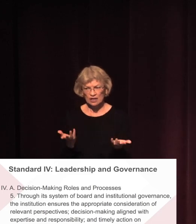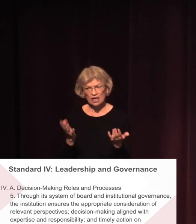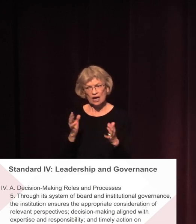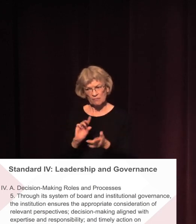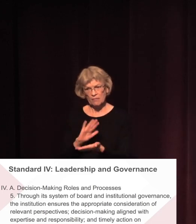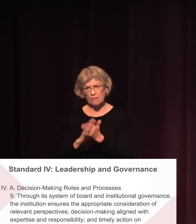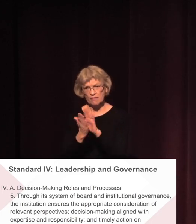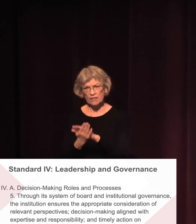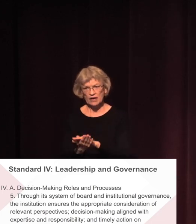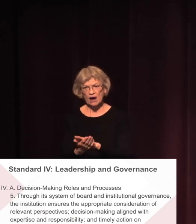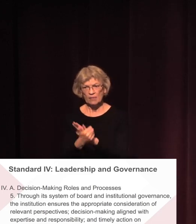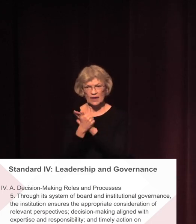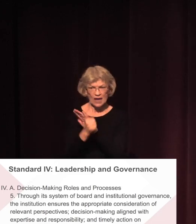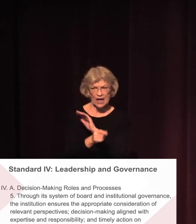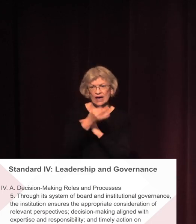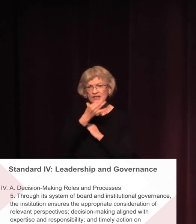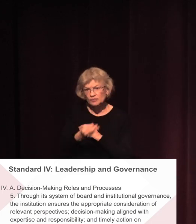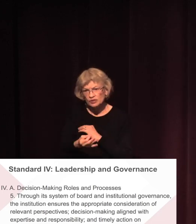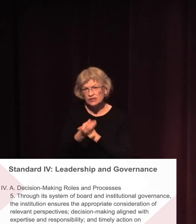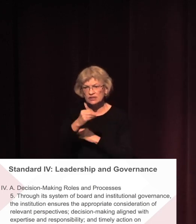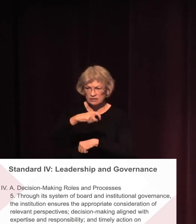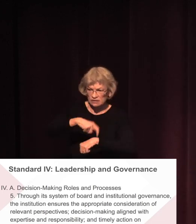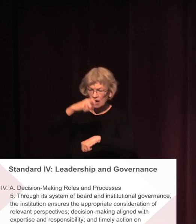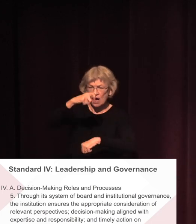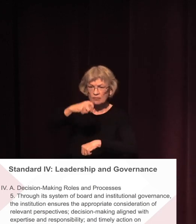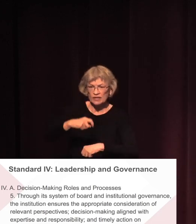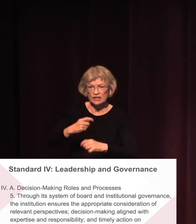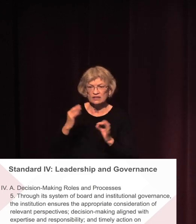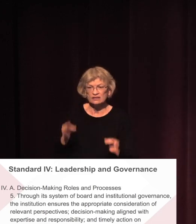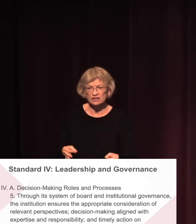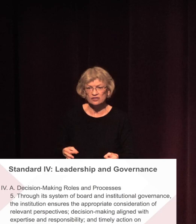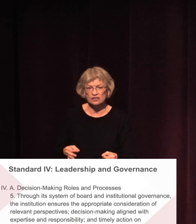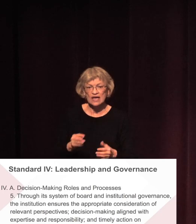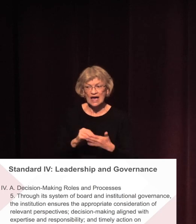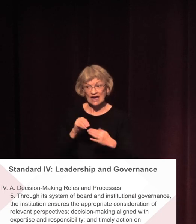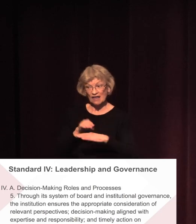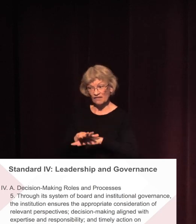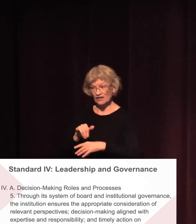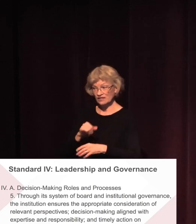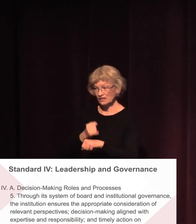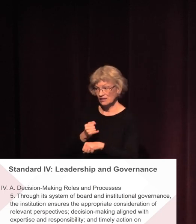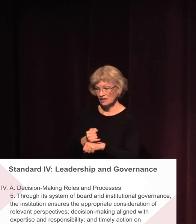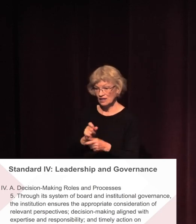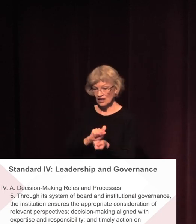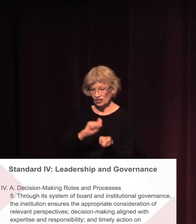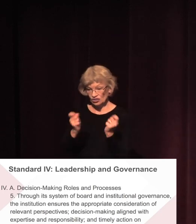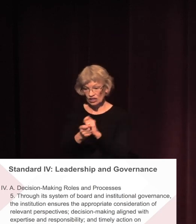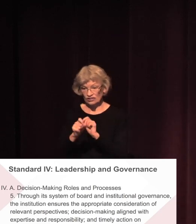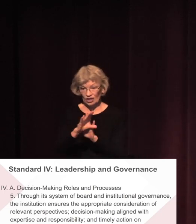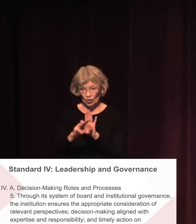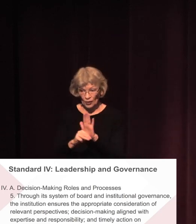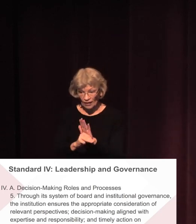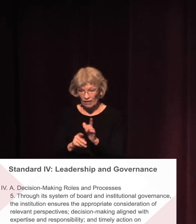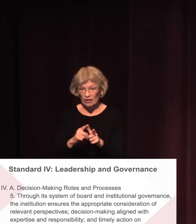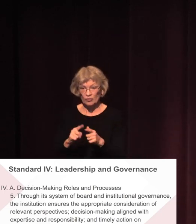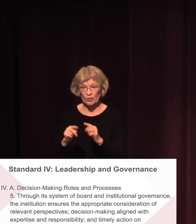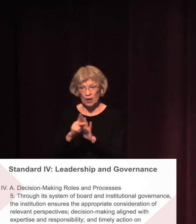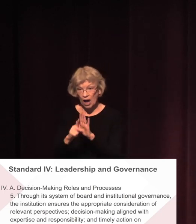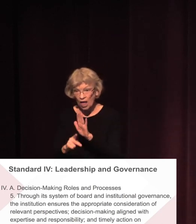governance and how we appropriate -- to make decision-making aligned with expertise and responsibility in timely action on an institutional plan, policies,